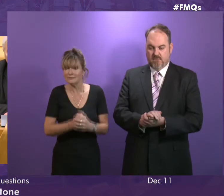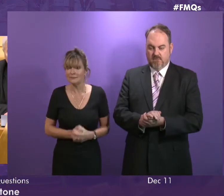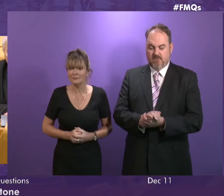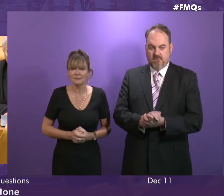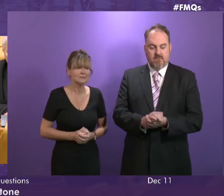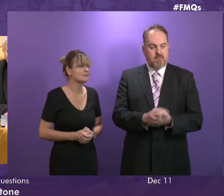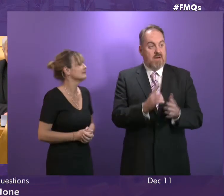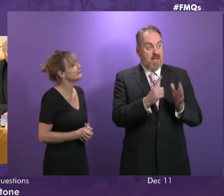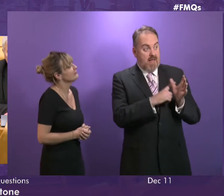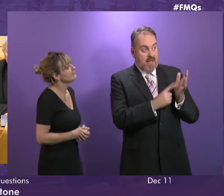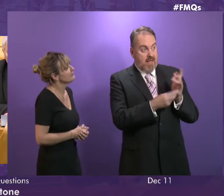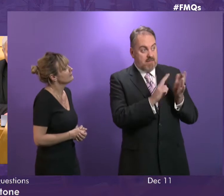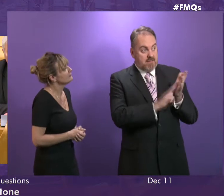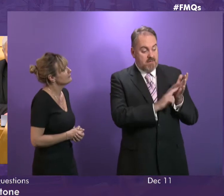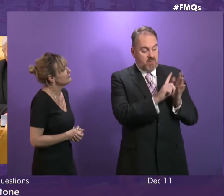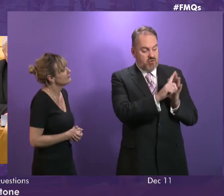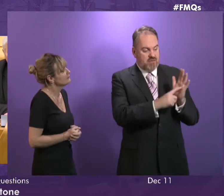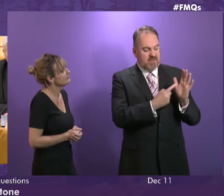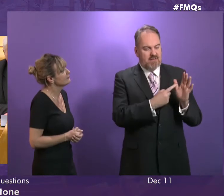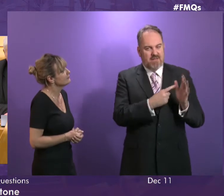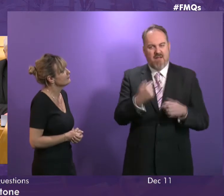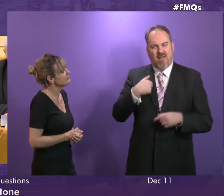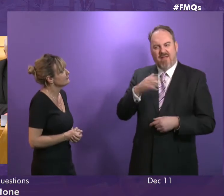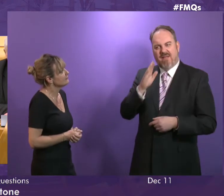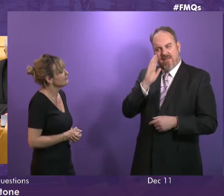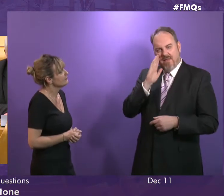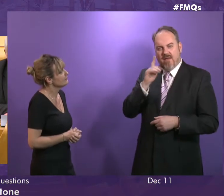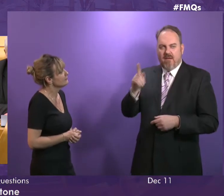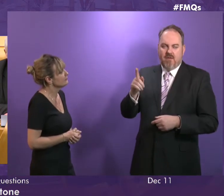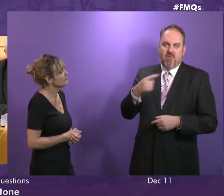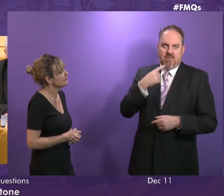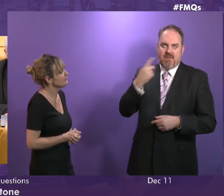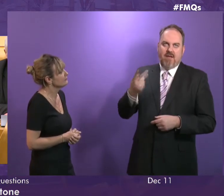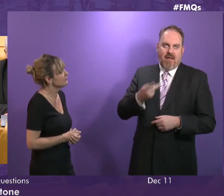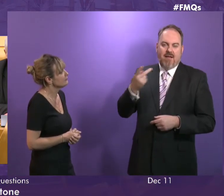The First Minister is fond of saying that the tap cannot be turned off overnight, and